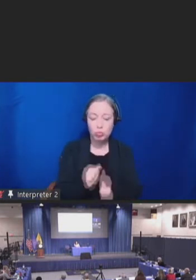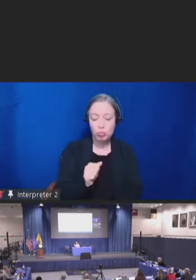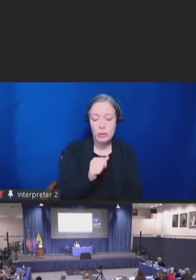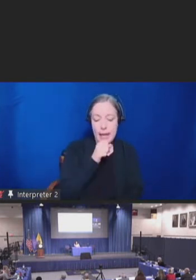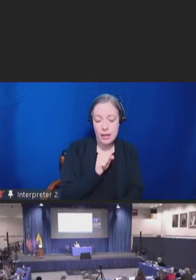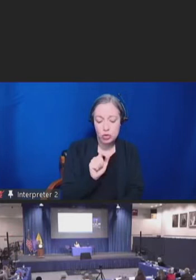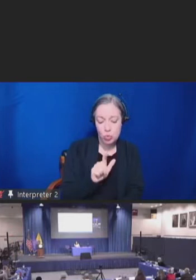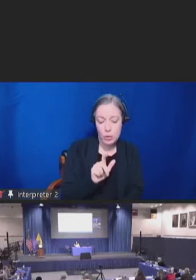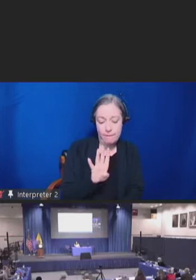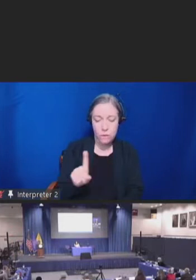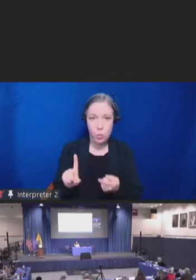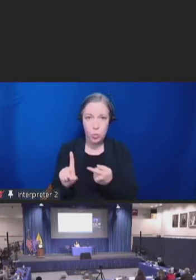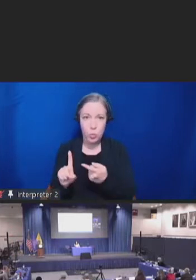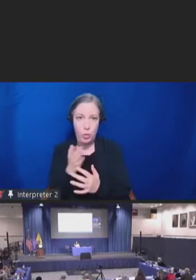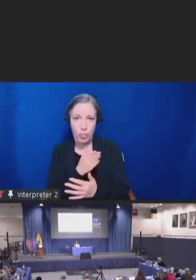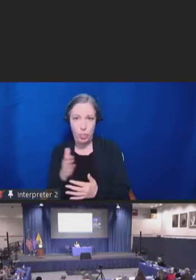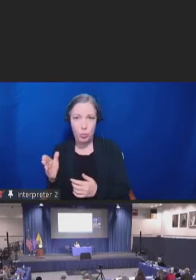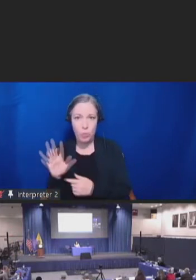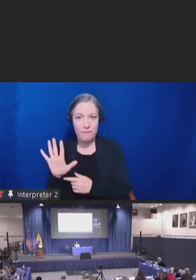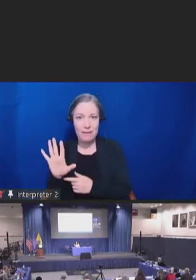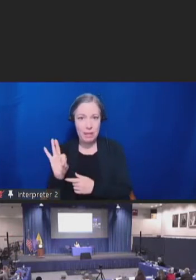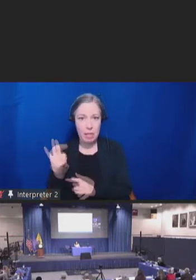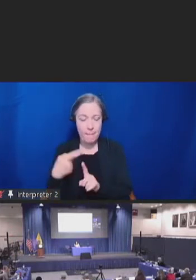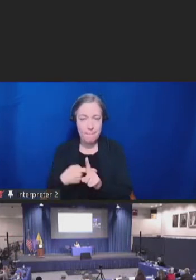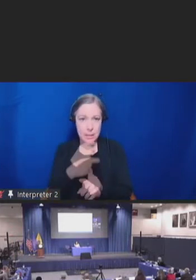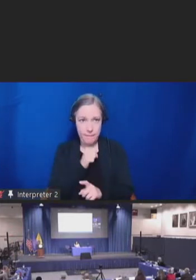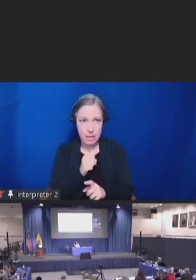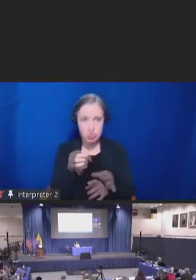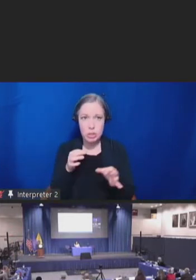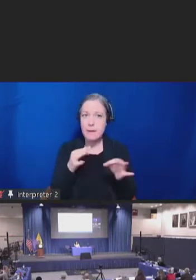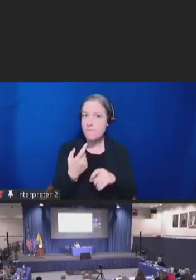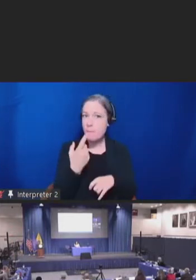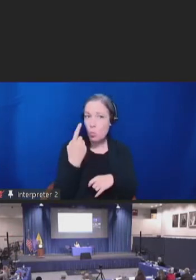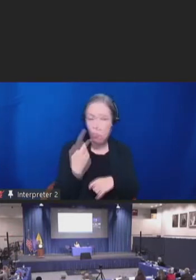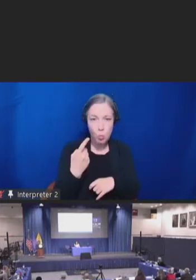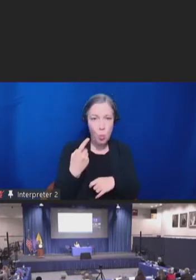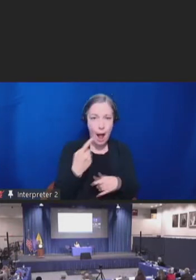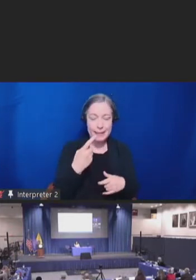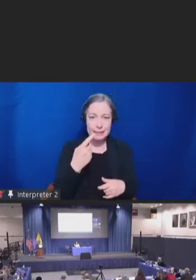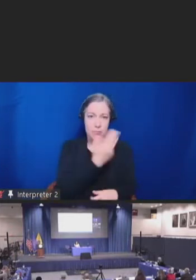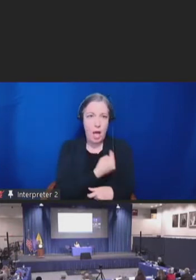And this was defined as follows; one inpatient or two outpatient diagnoses of asthma plus